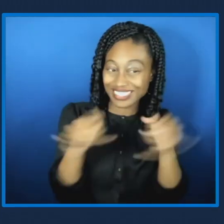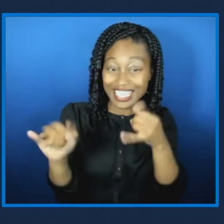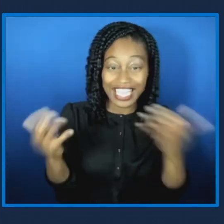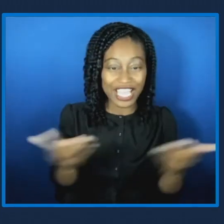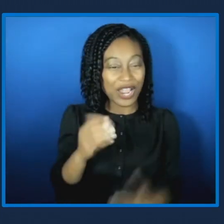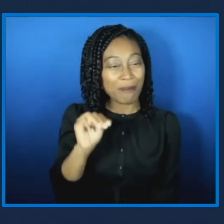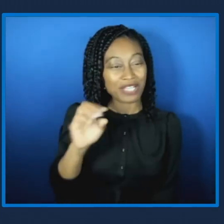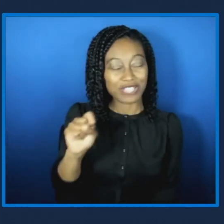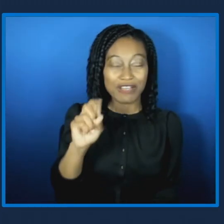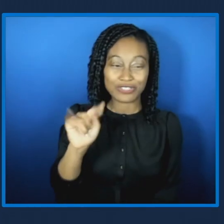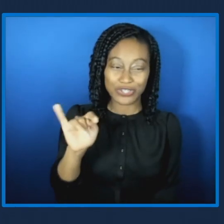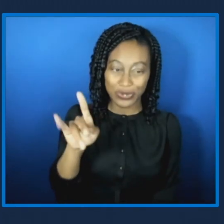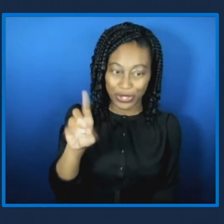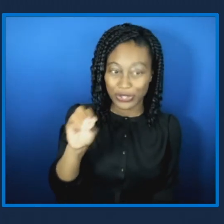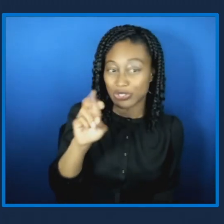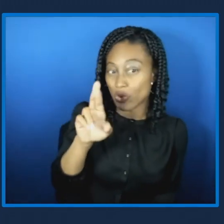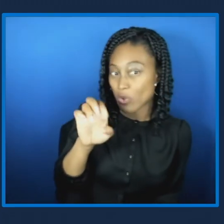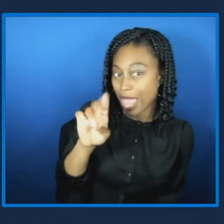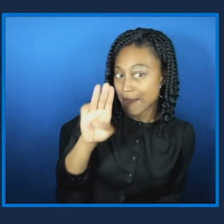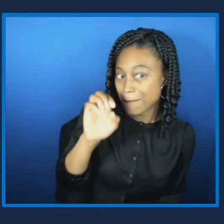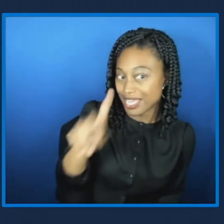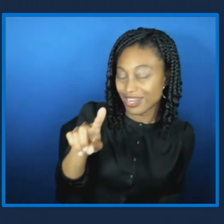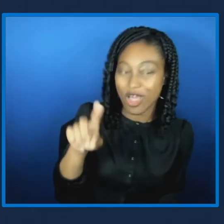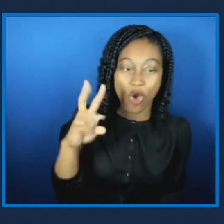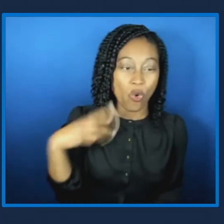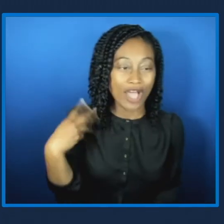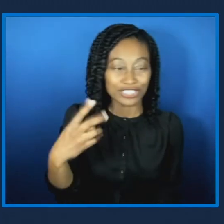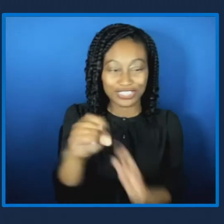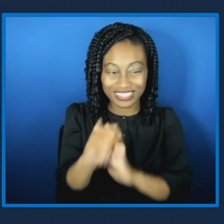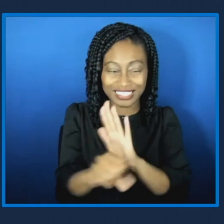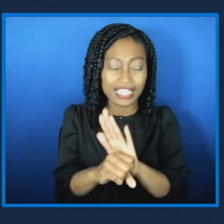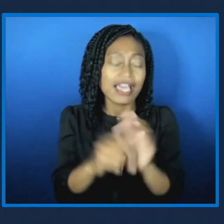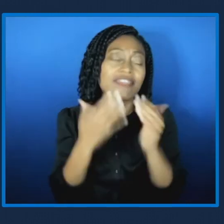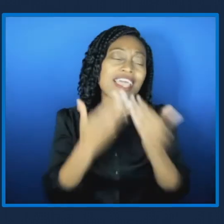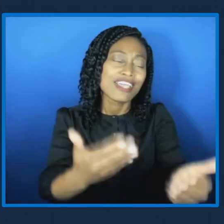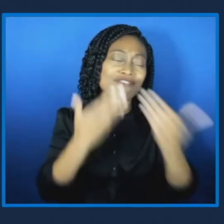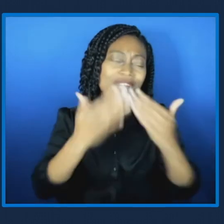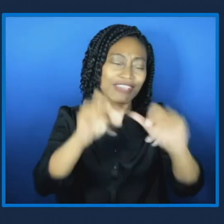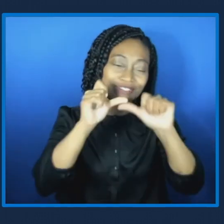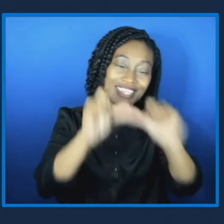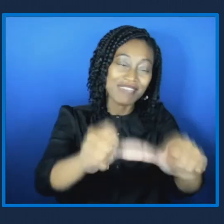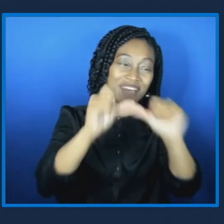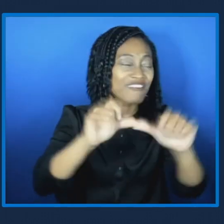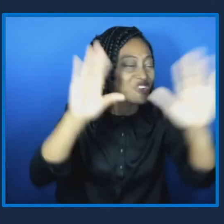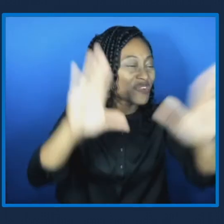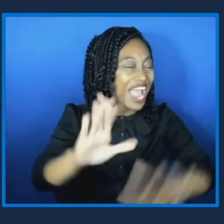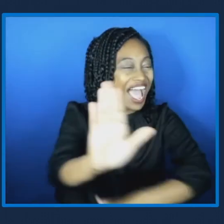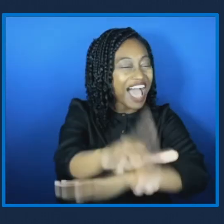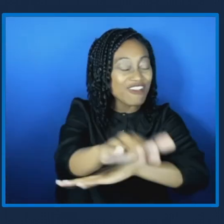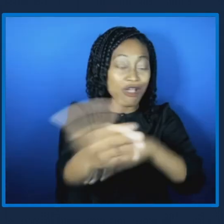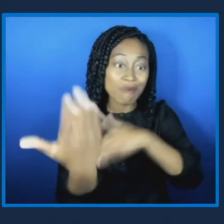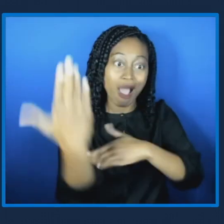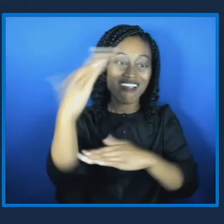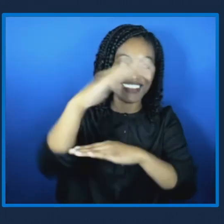and continue doing the great work that you do. So have a great afternoon, morning, and day folks.